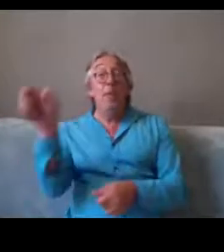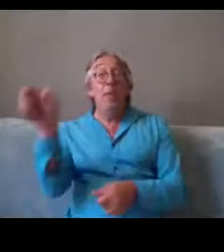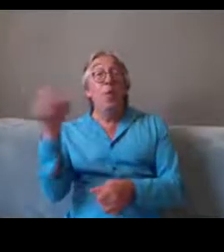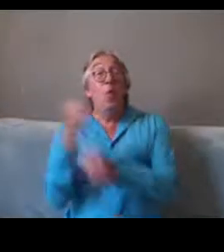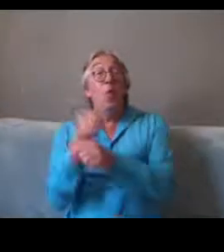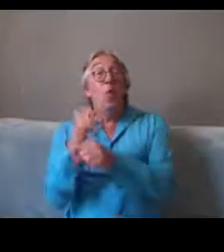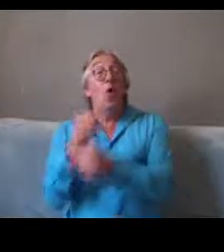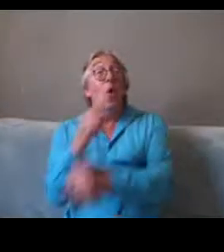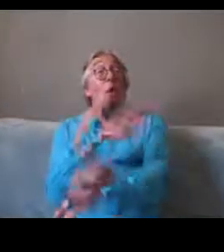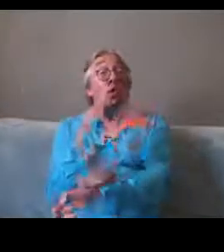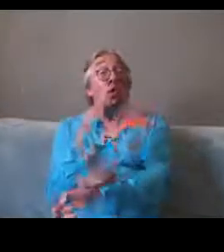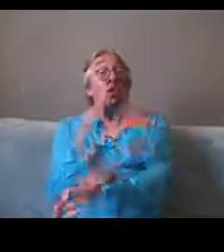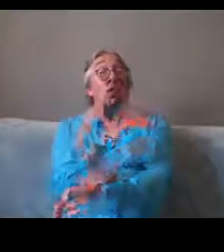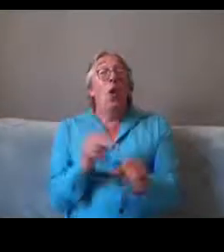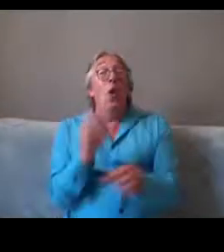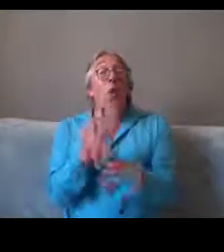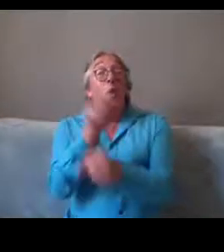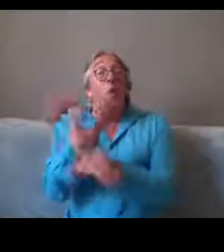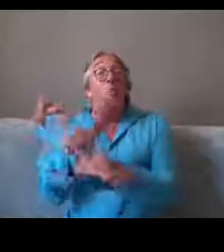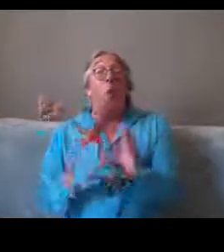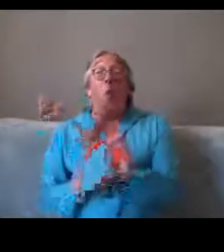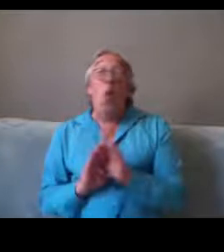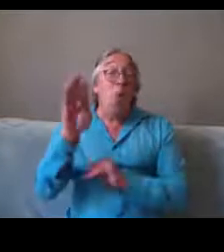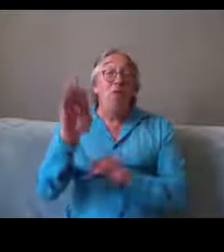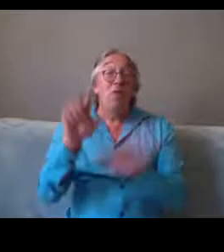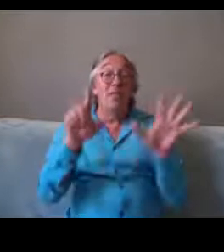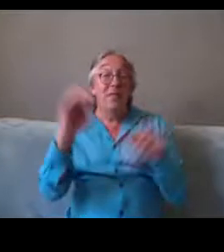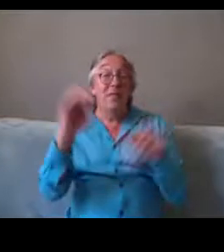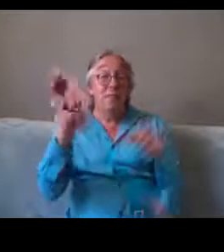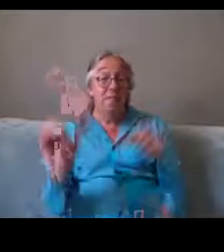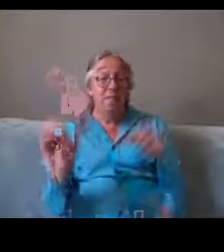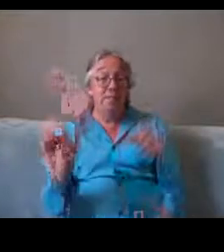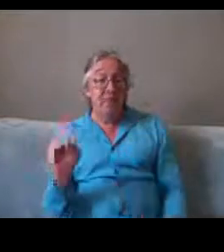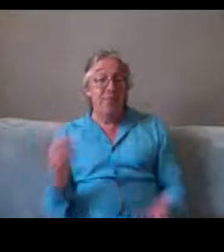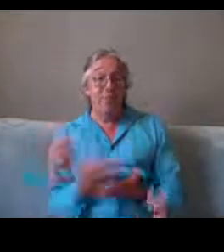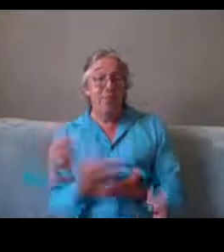in this last part of the programme is really to ensure the participation